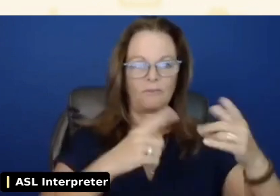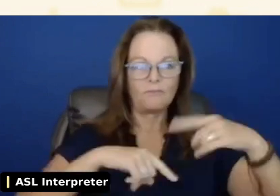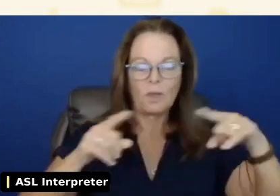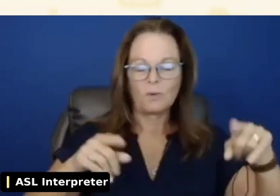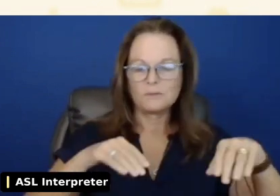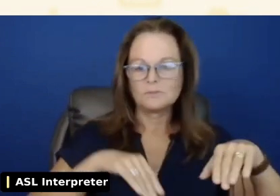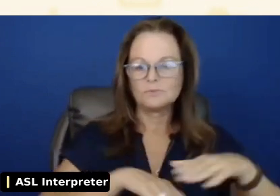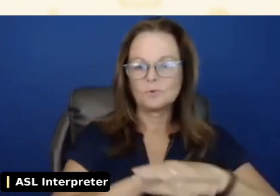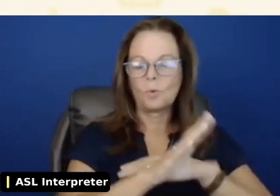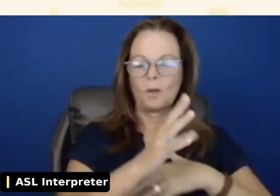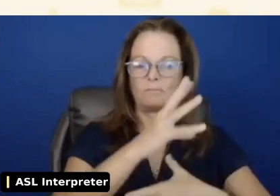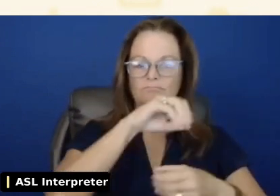in the community.